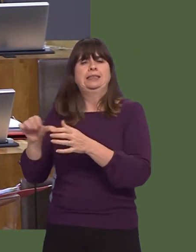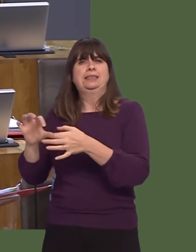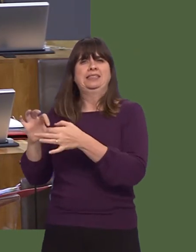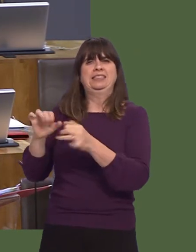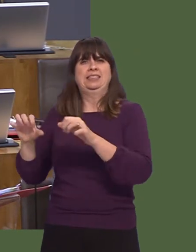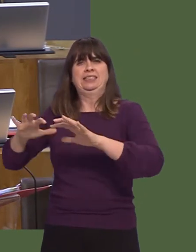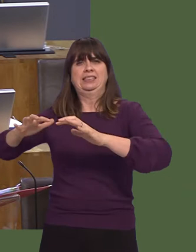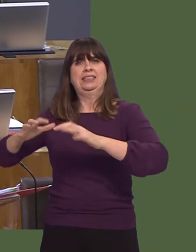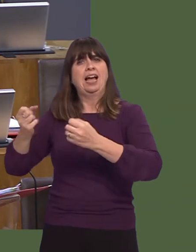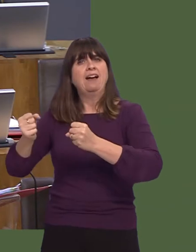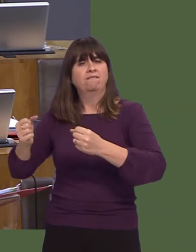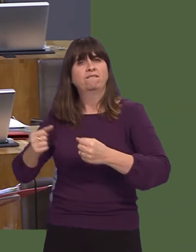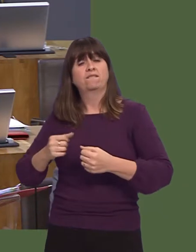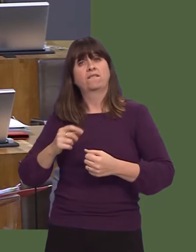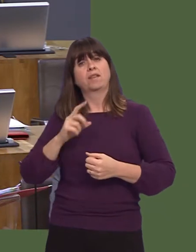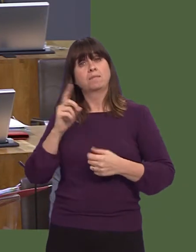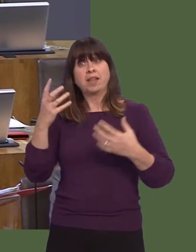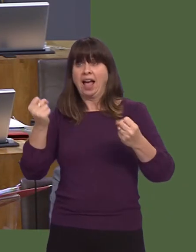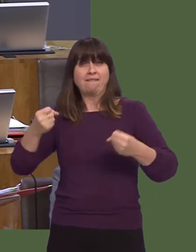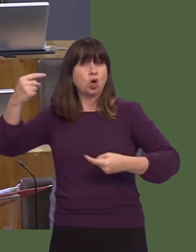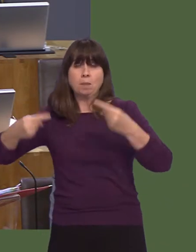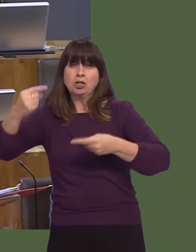our democracy is the notion of competition. There'll always be tension, and everyone in